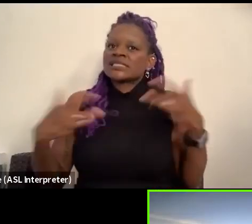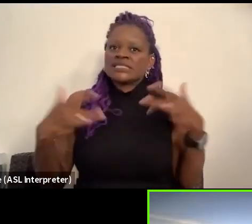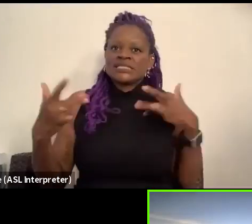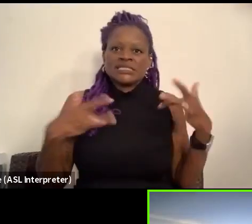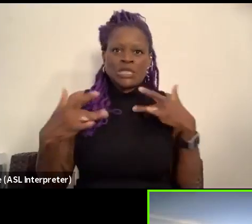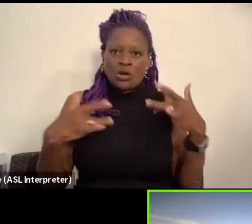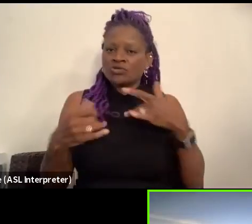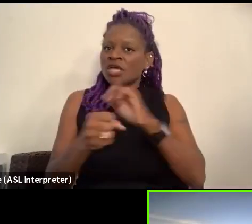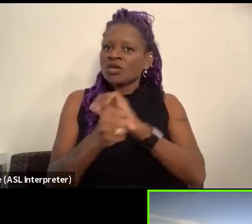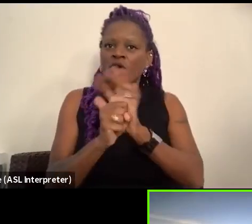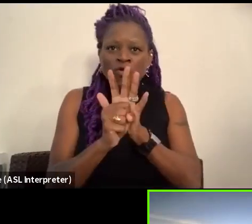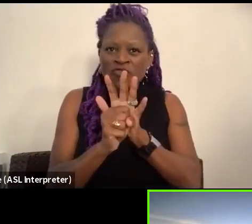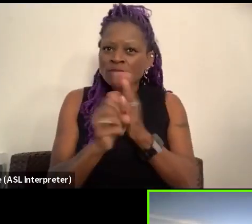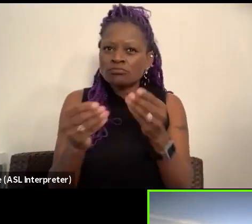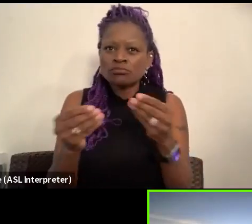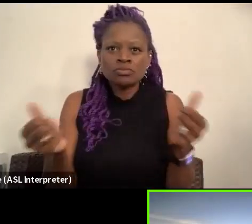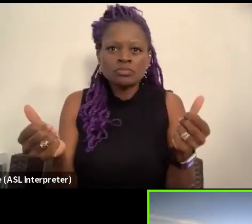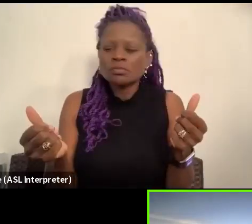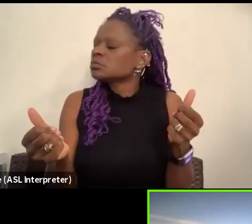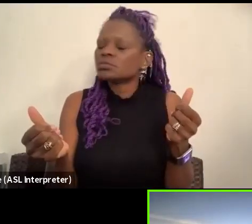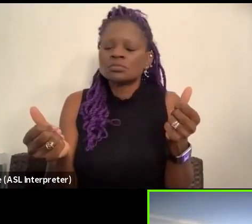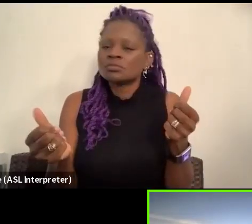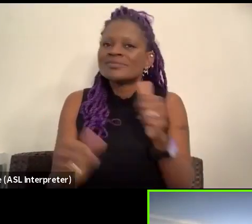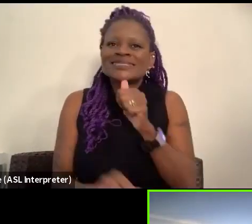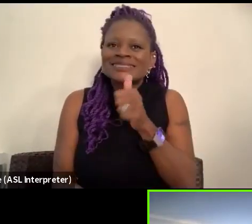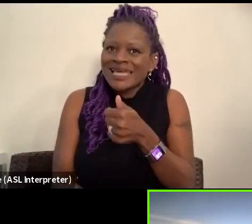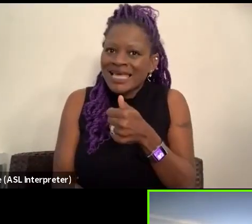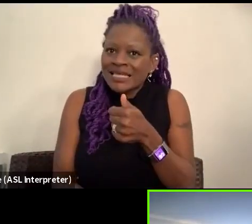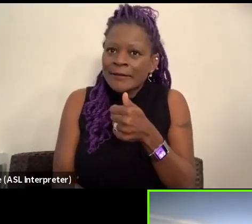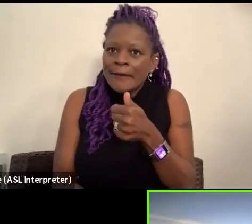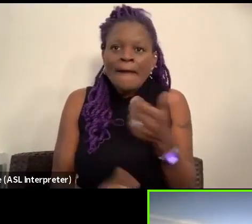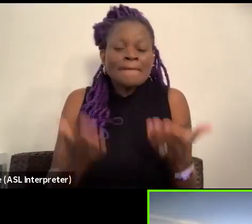Indeed, it could signal further wave of cases